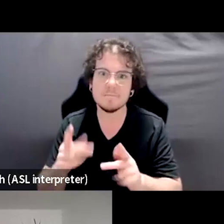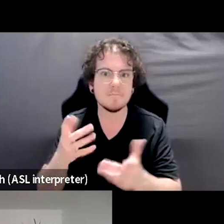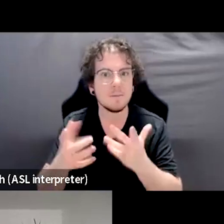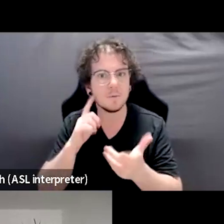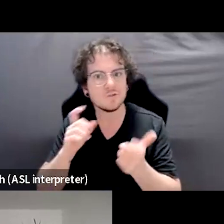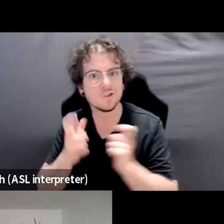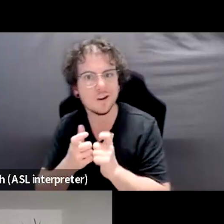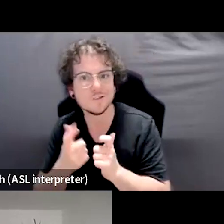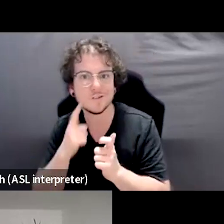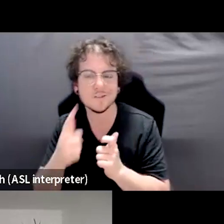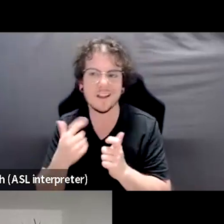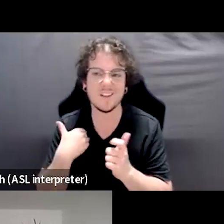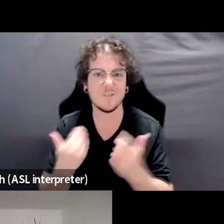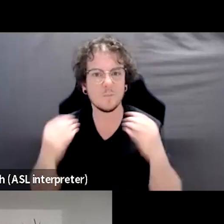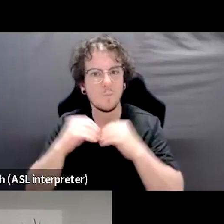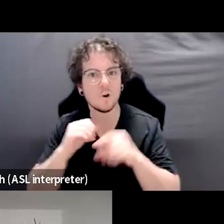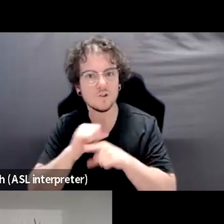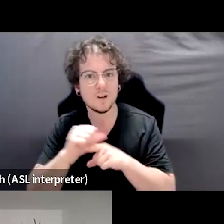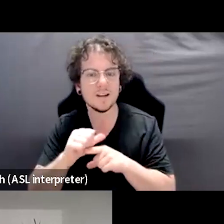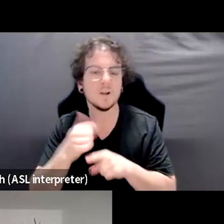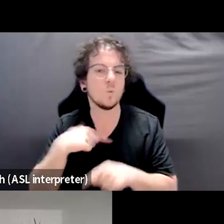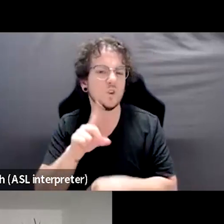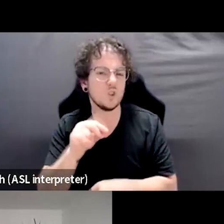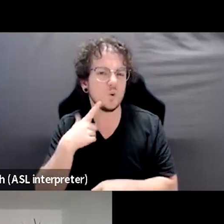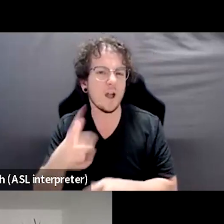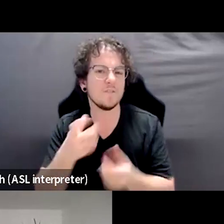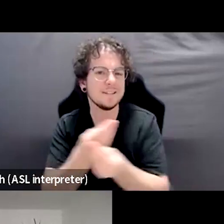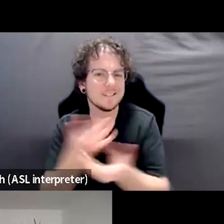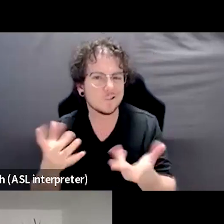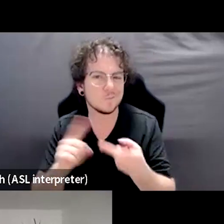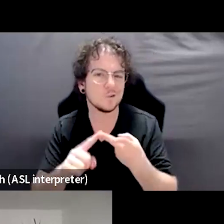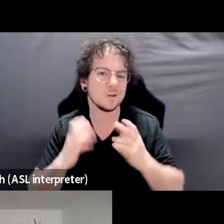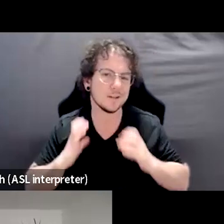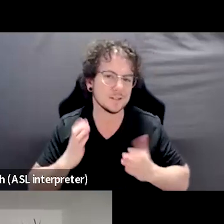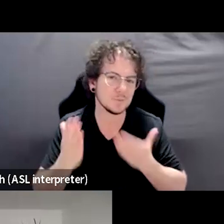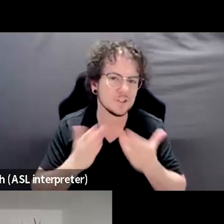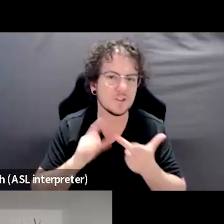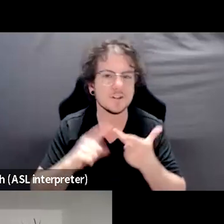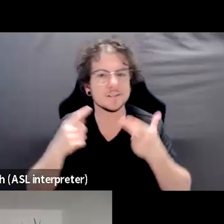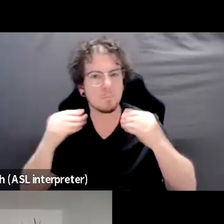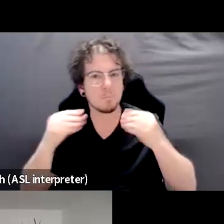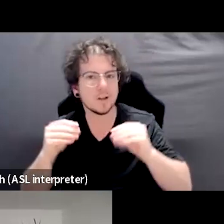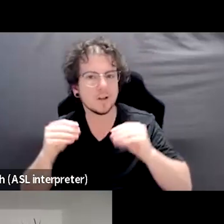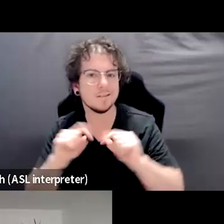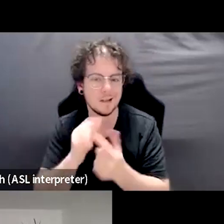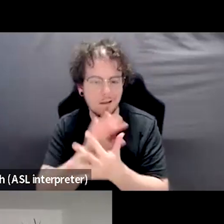we have a distribution and a customer service and a marketing team, there's lots of sort of